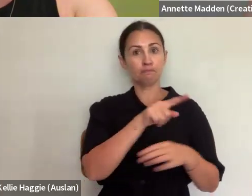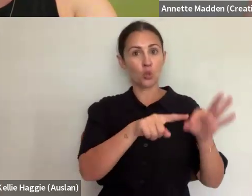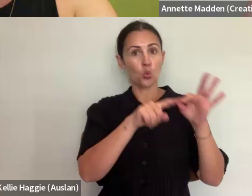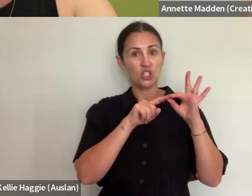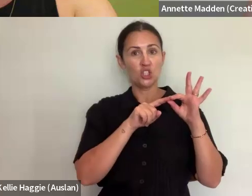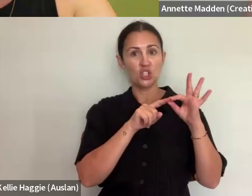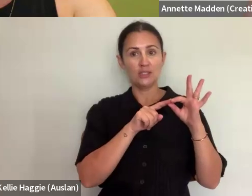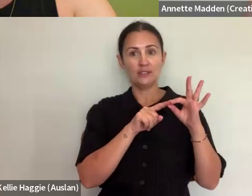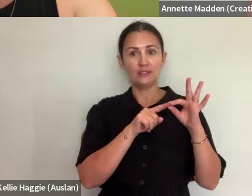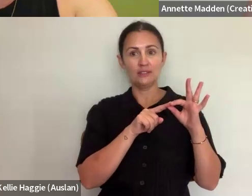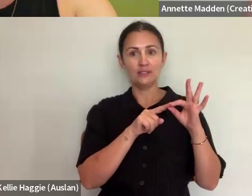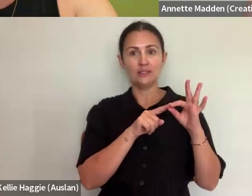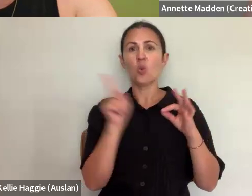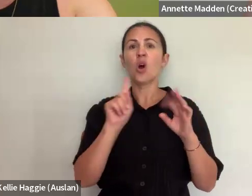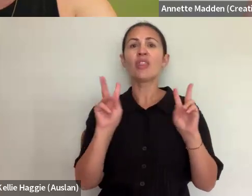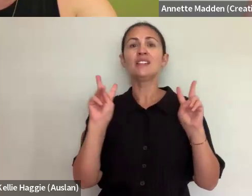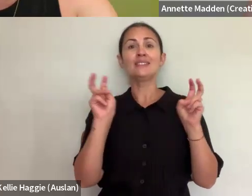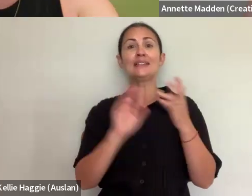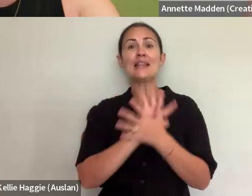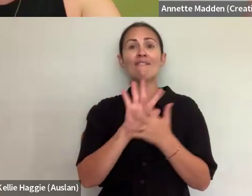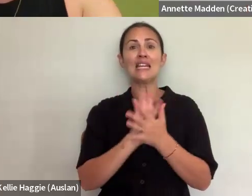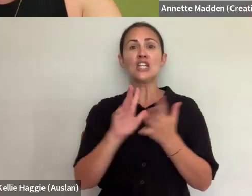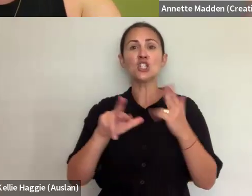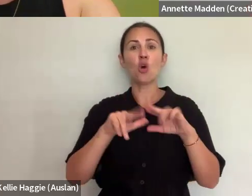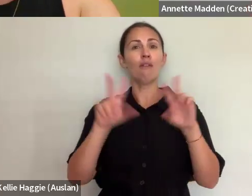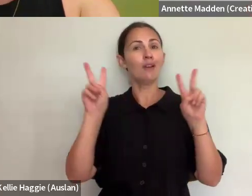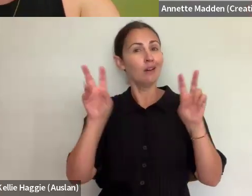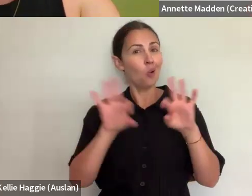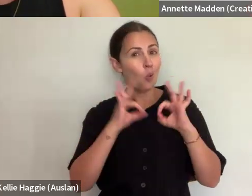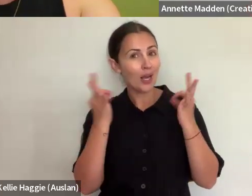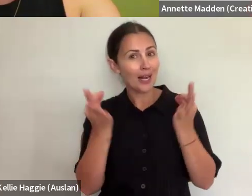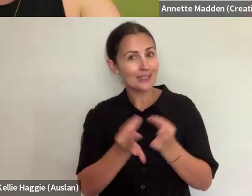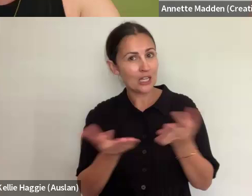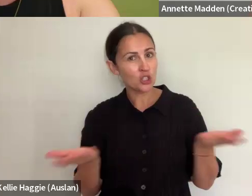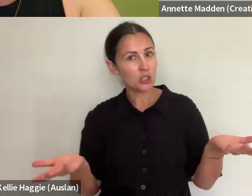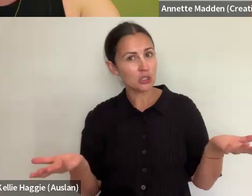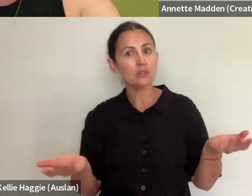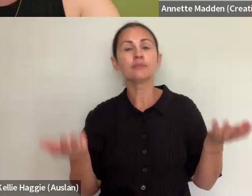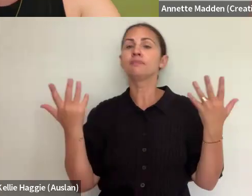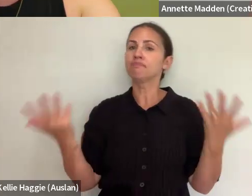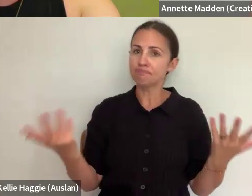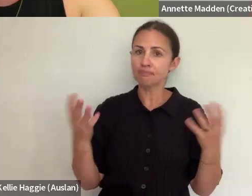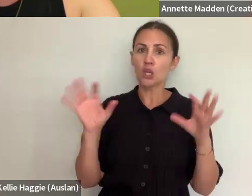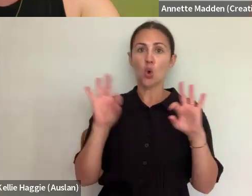I can see a question has come in, should I go straight to the question? Straight to the